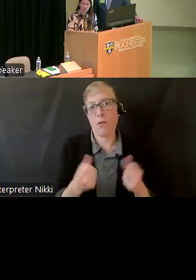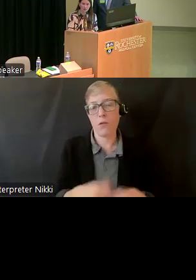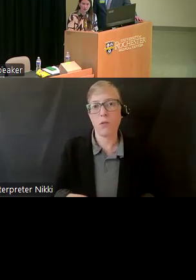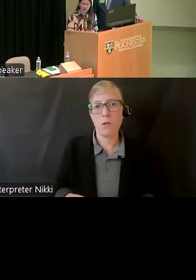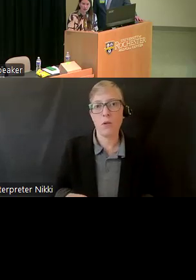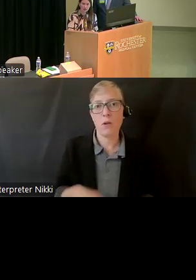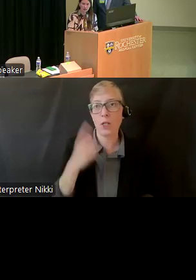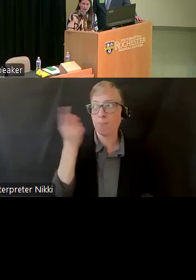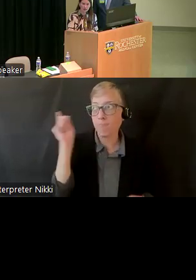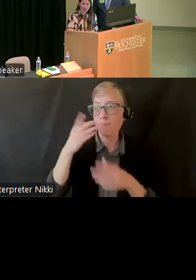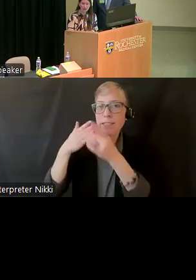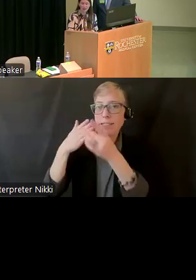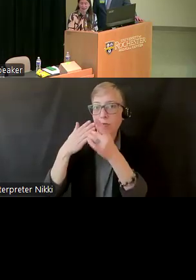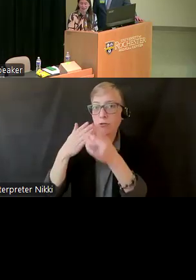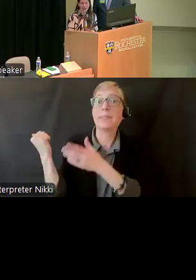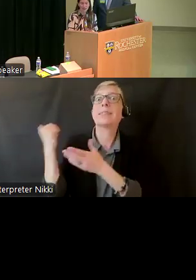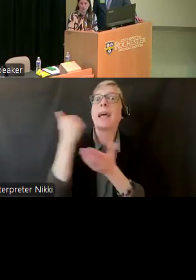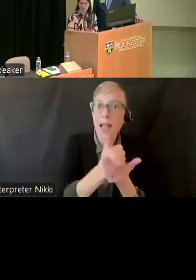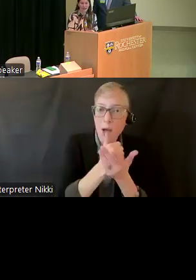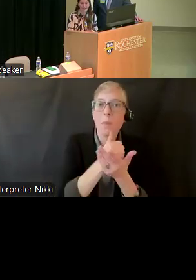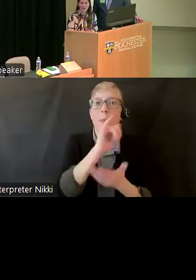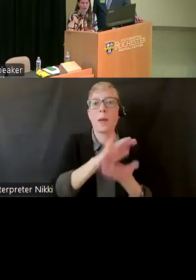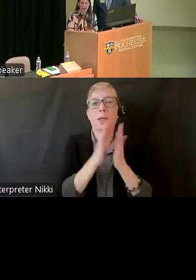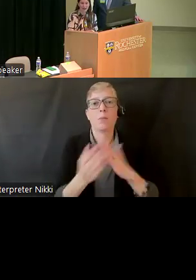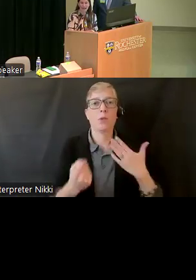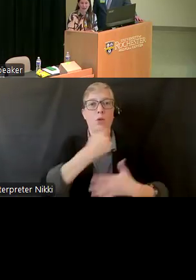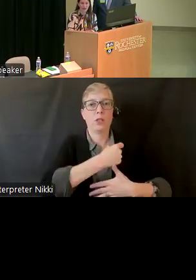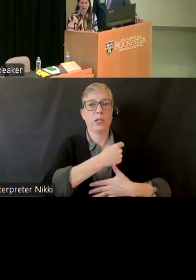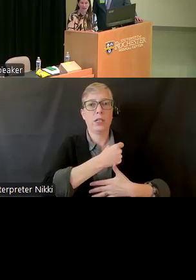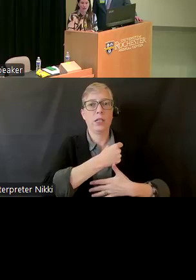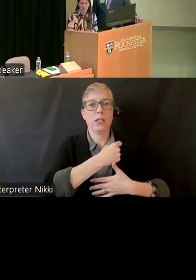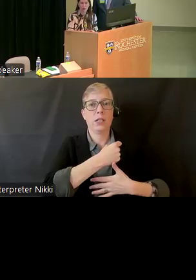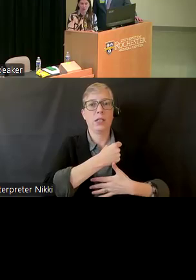helping to prioritize that and at the same time folks say I I cannot do that i don't want to do